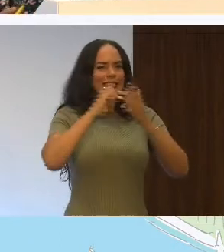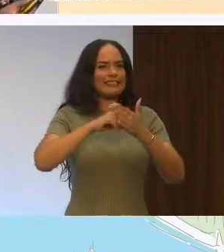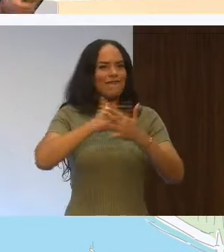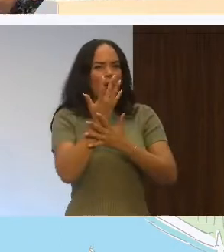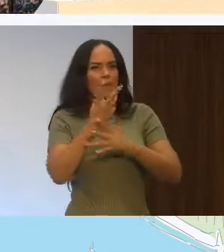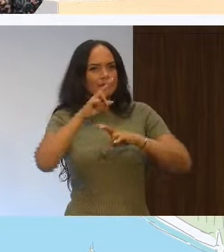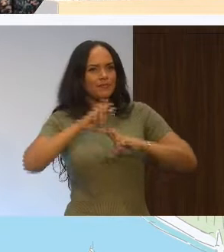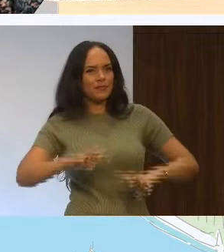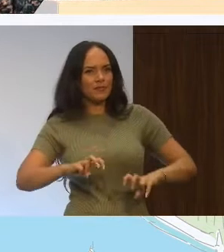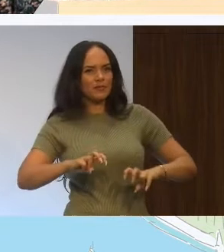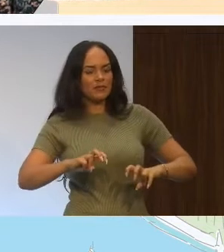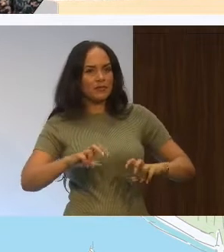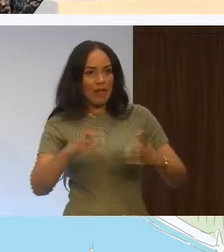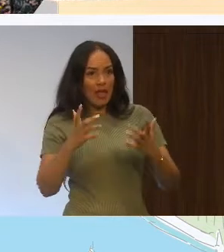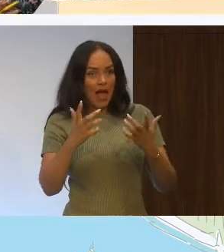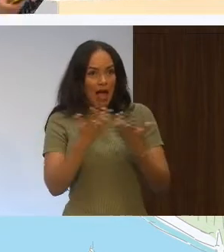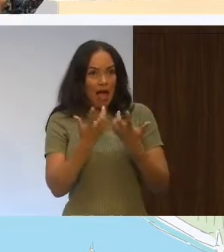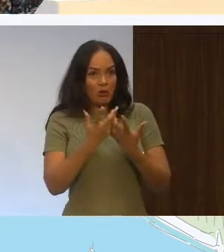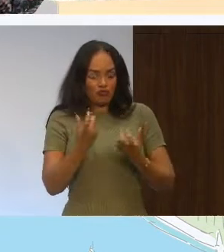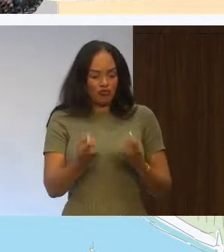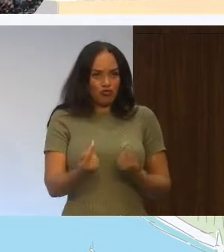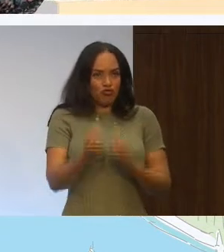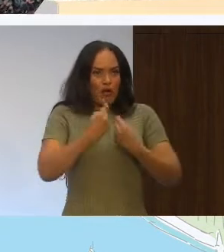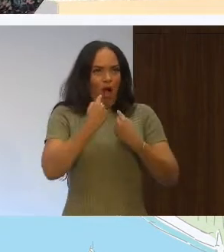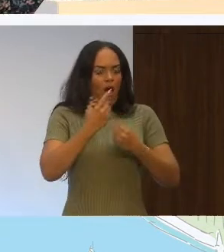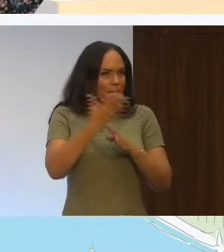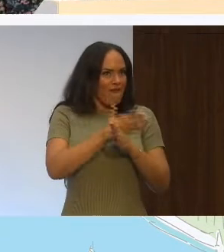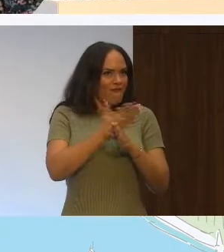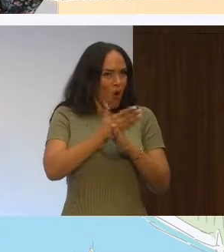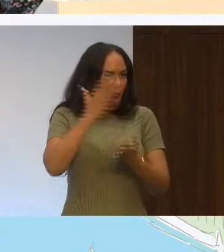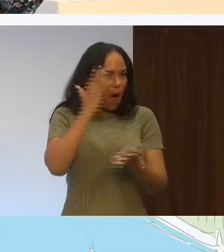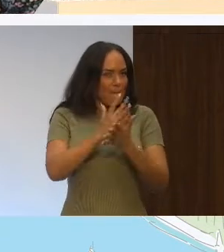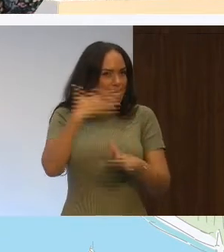and maybe just stopped in its tracks, which I think would be a really attractive option for all of you in the audience.